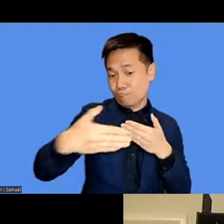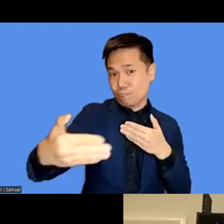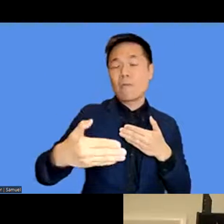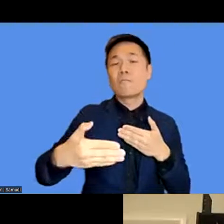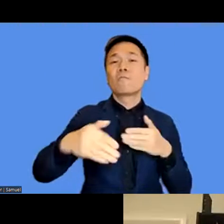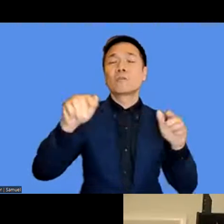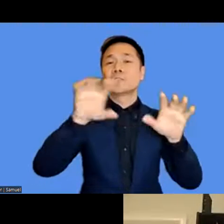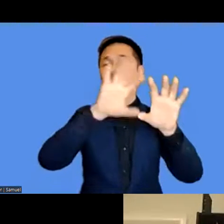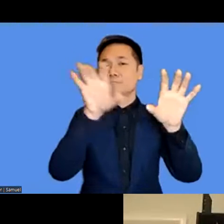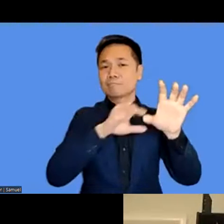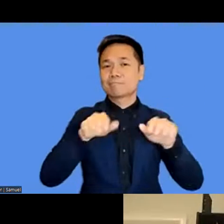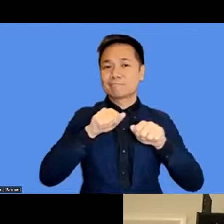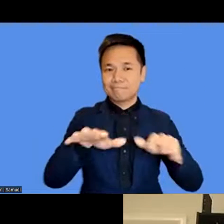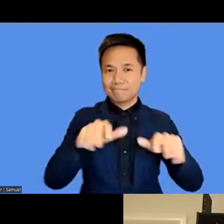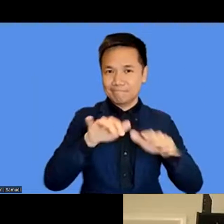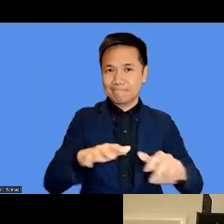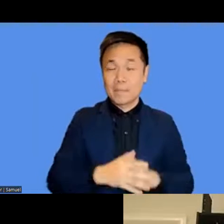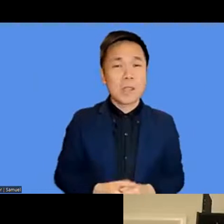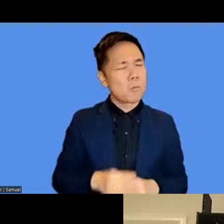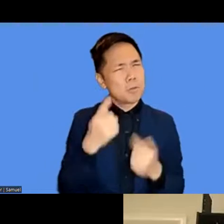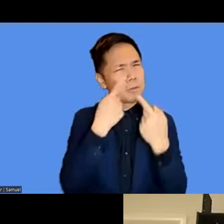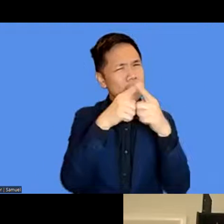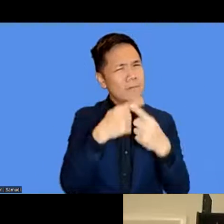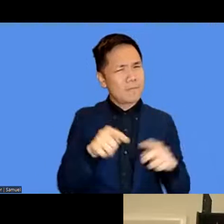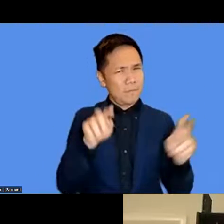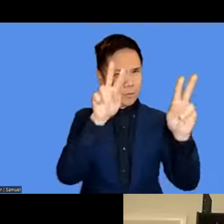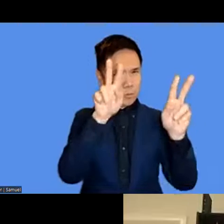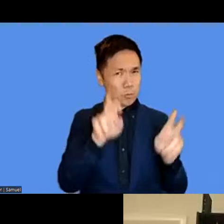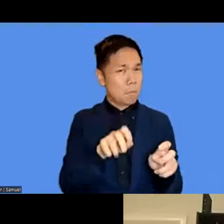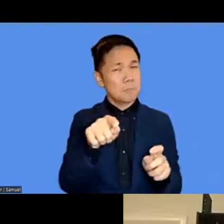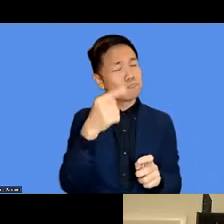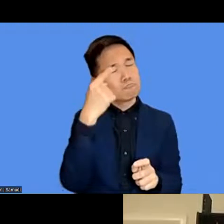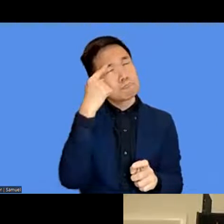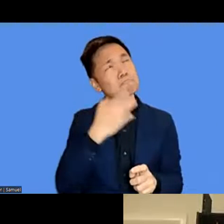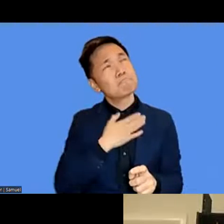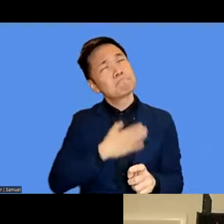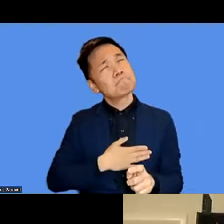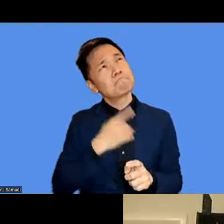We are interested in the topics for webinars that you might be interested in hearing.